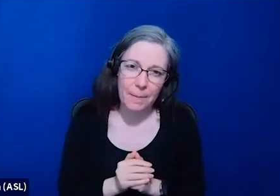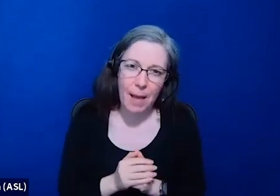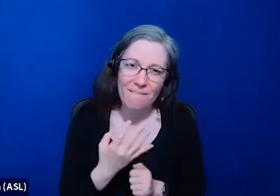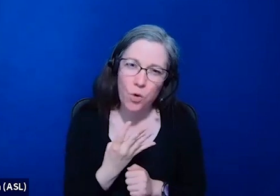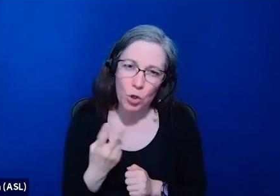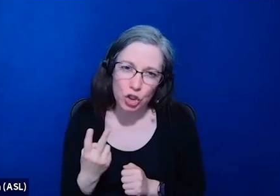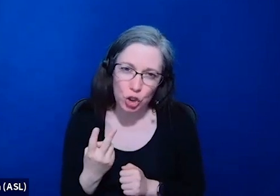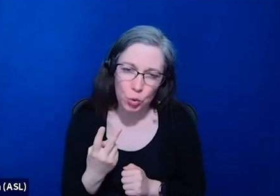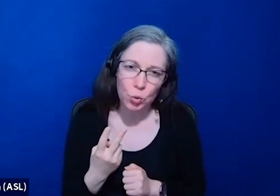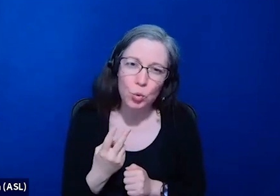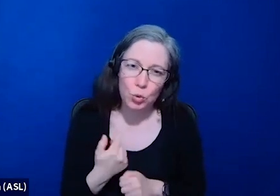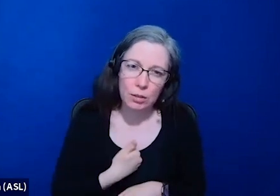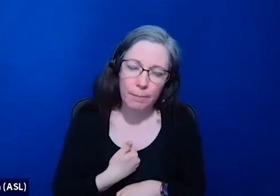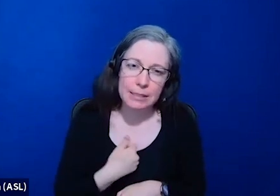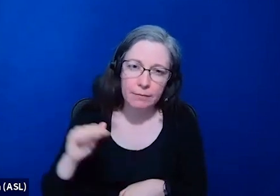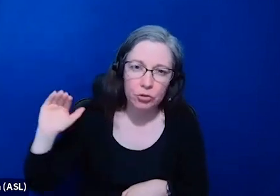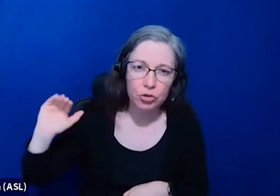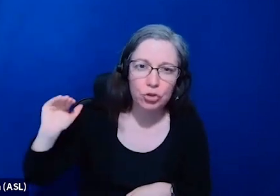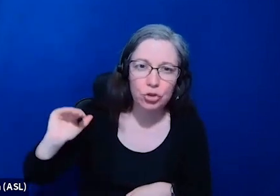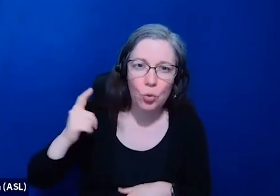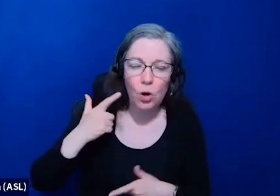at Gran Sasso National Laboratory in 2001.